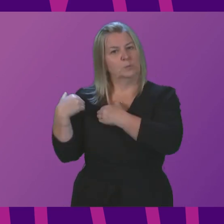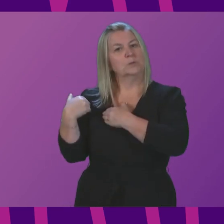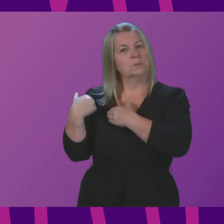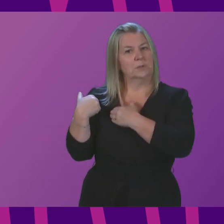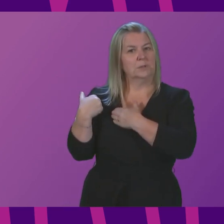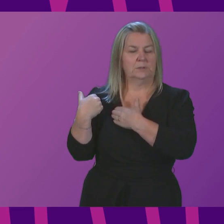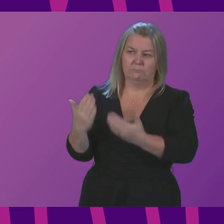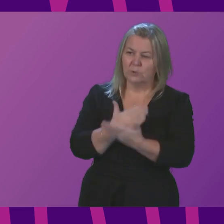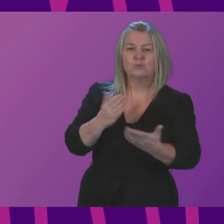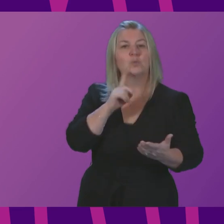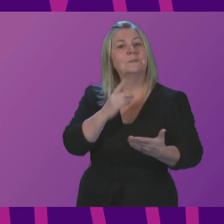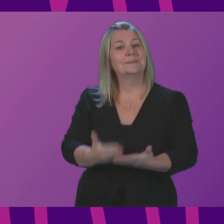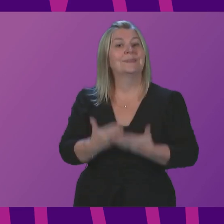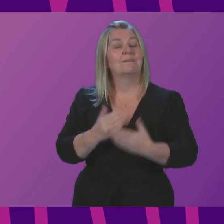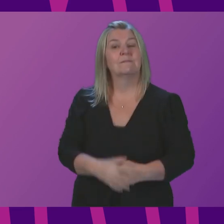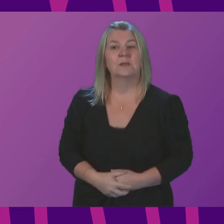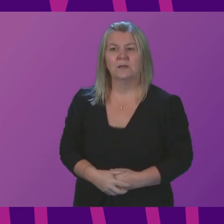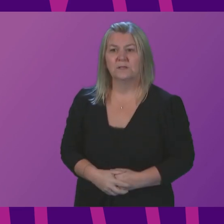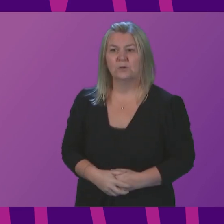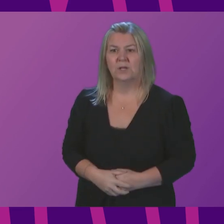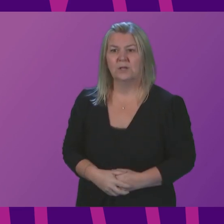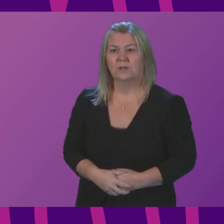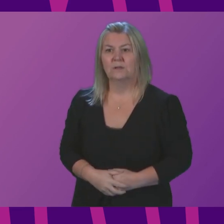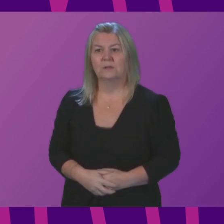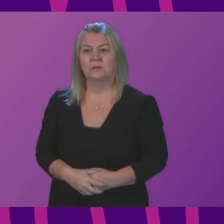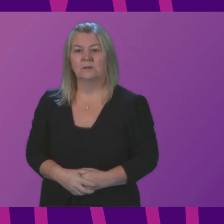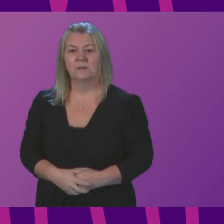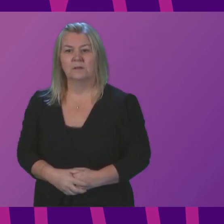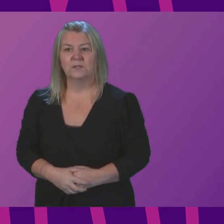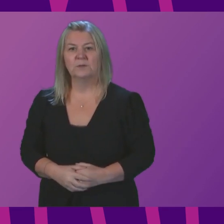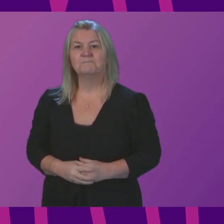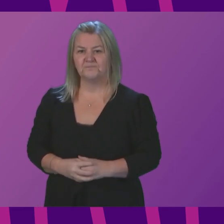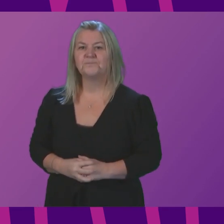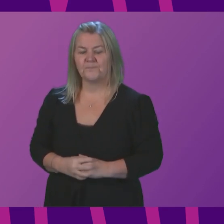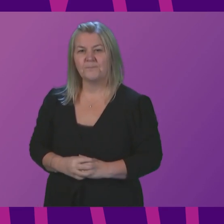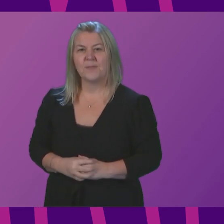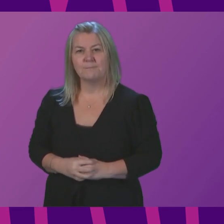women as safe from violence as possible.